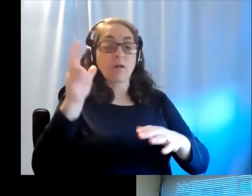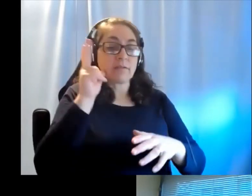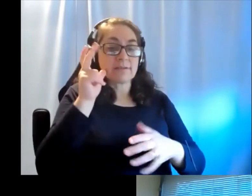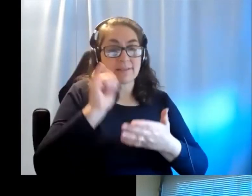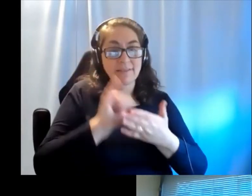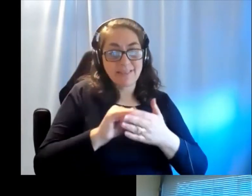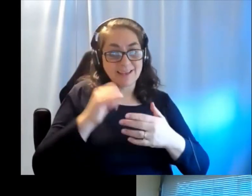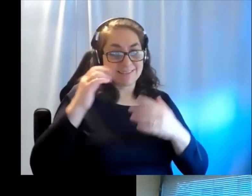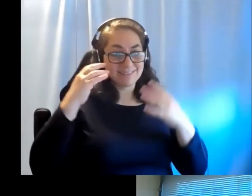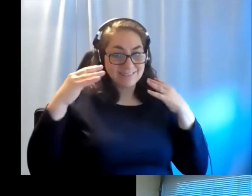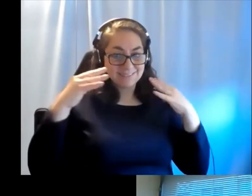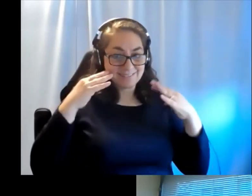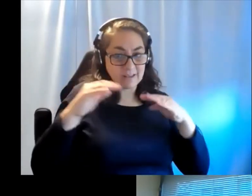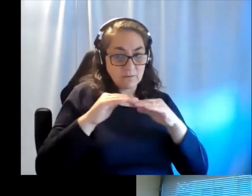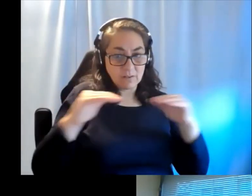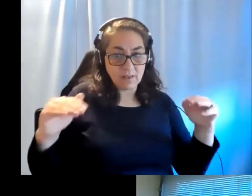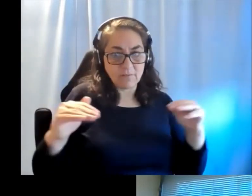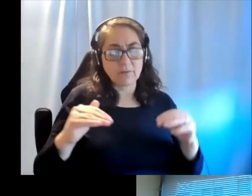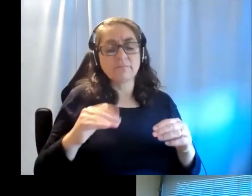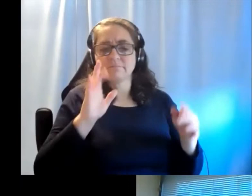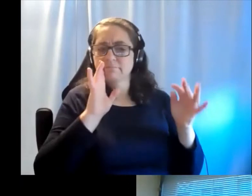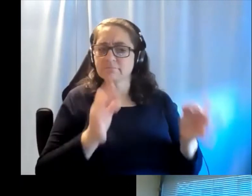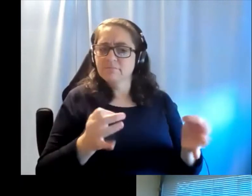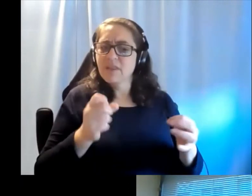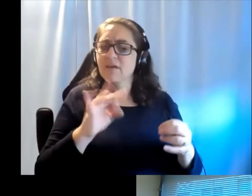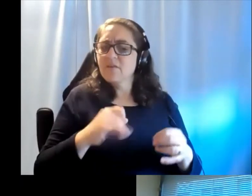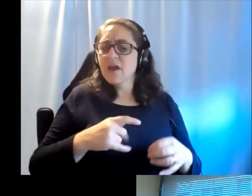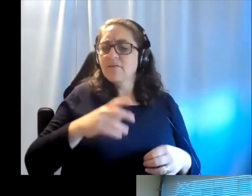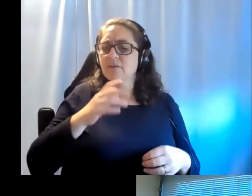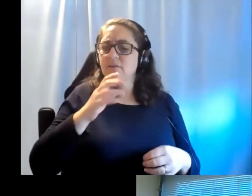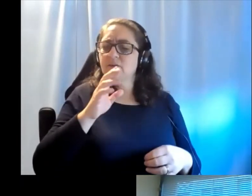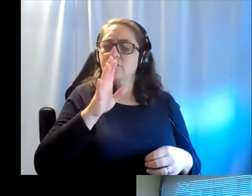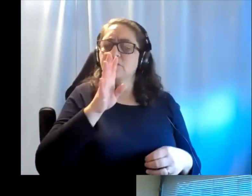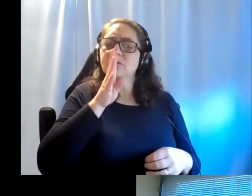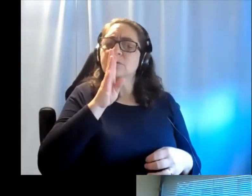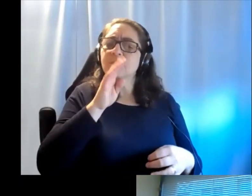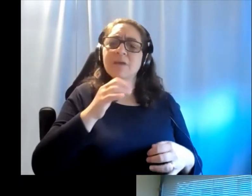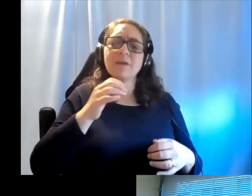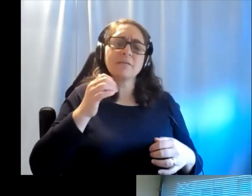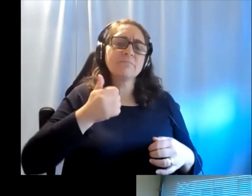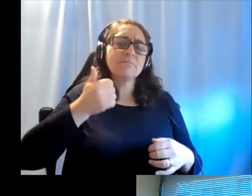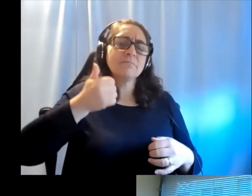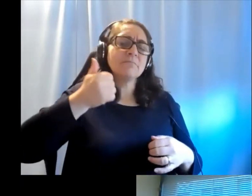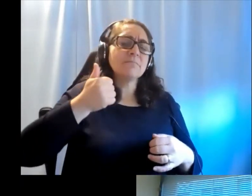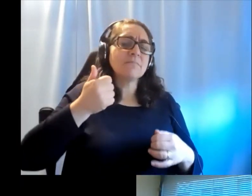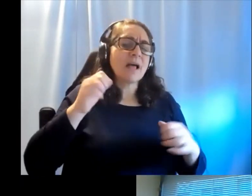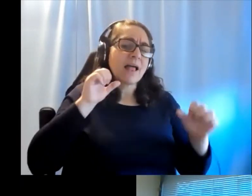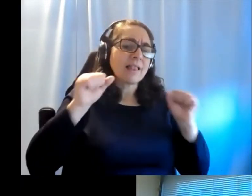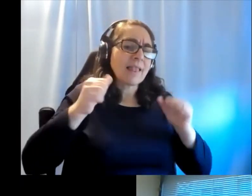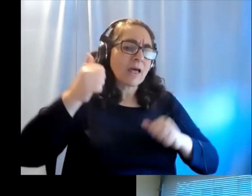Certainly if you have to raise your voice, you are probably using, what I refer to, your